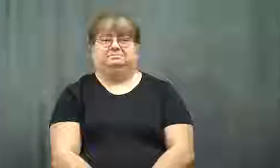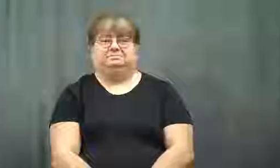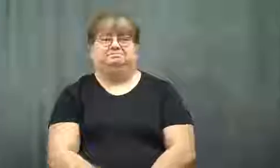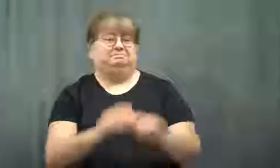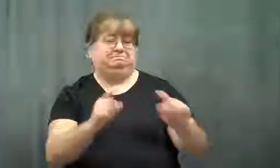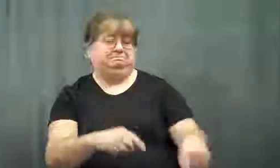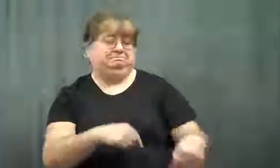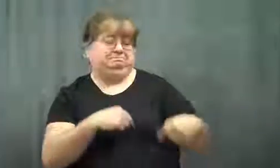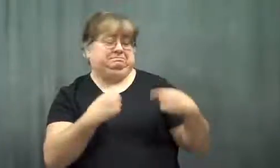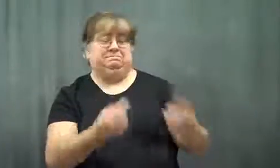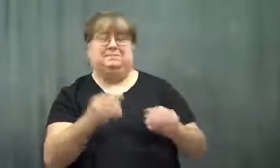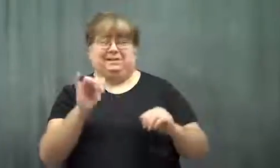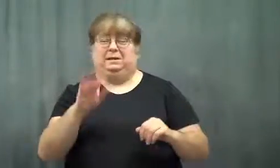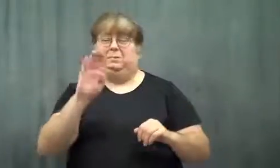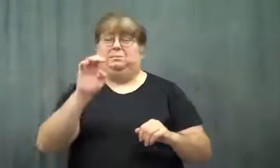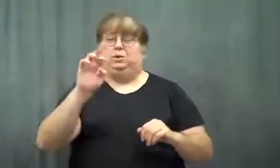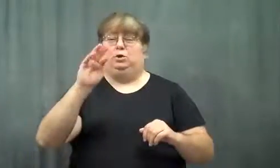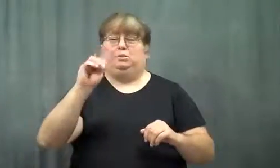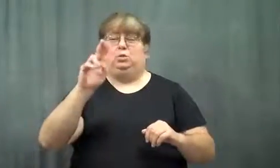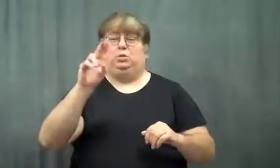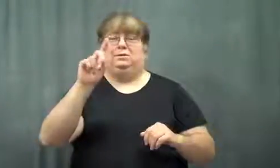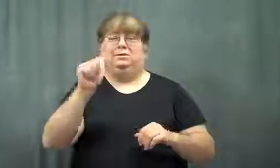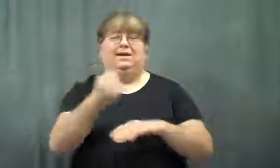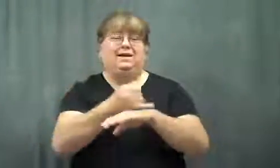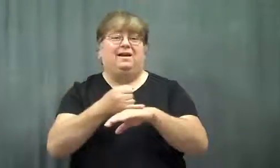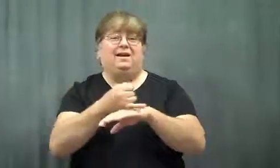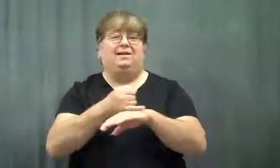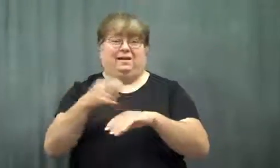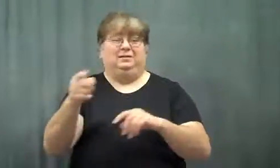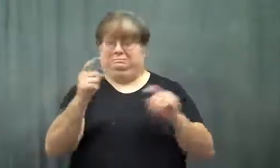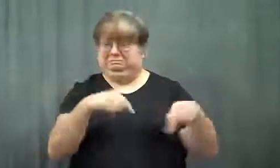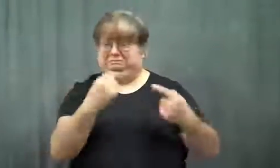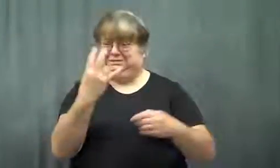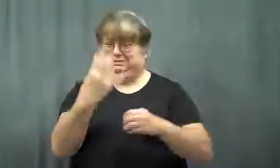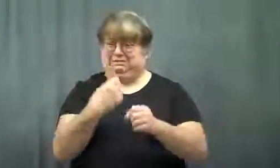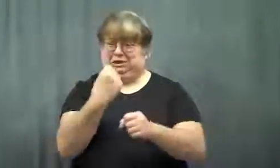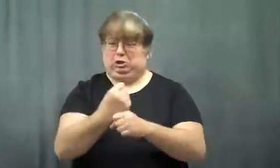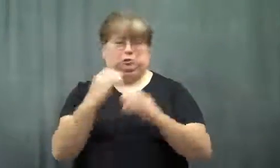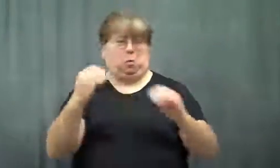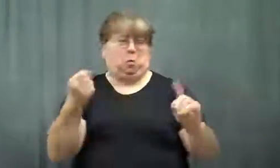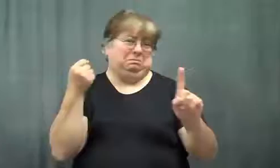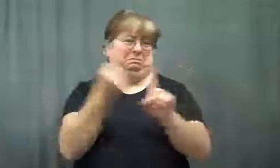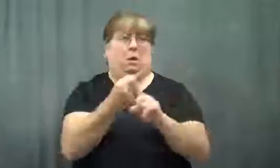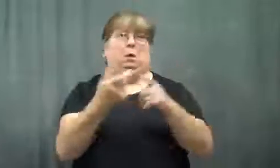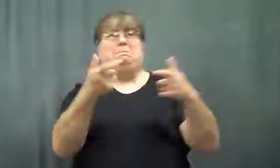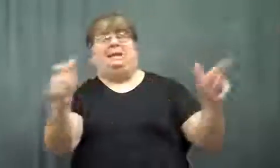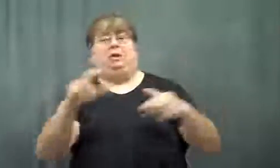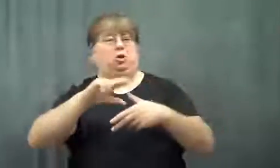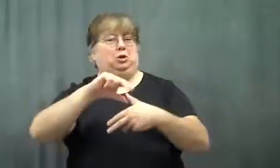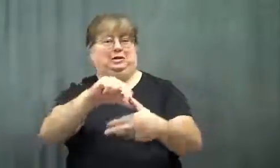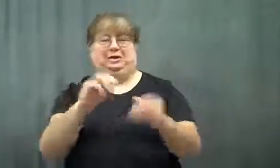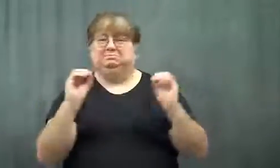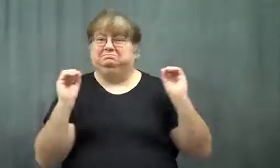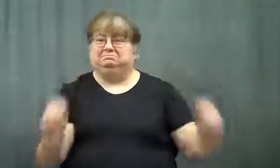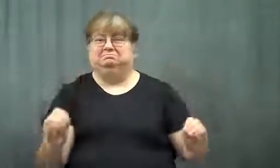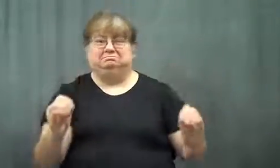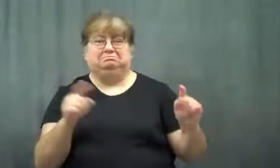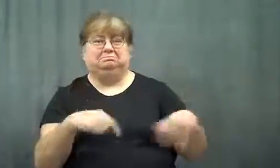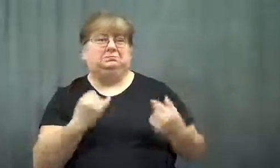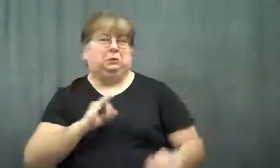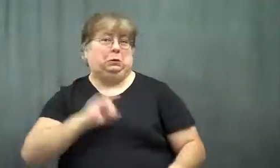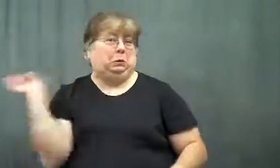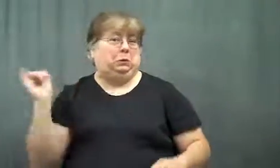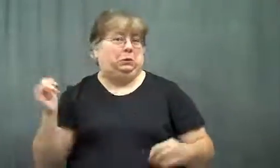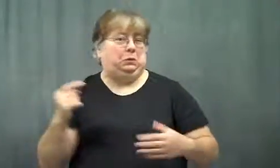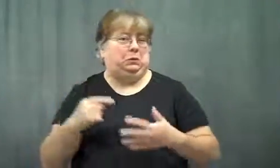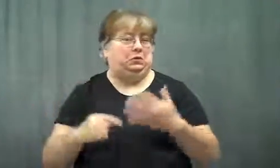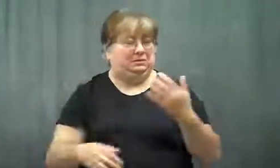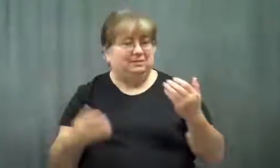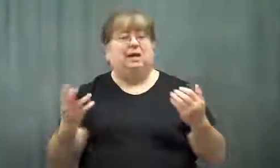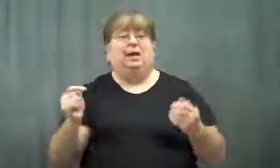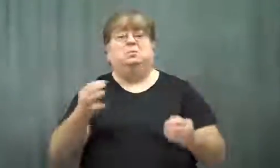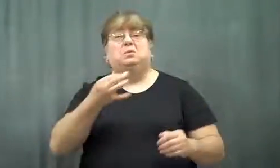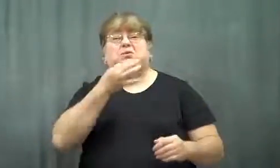It's been 7 years since a major hurricane struck the Bermuda Islands